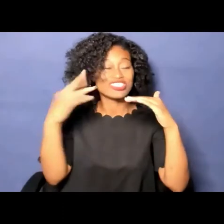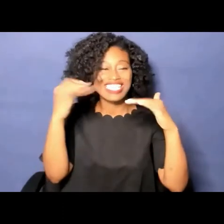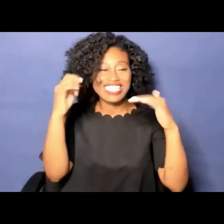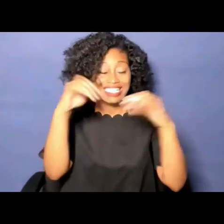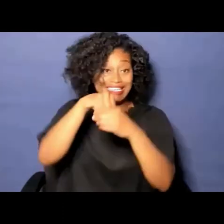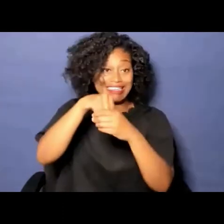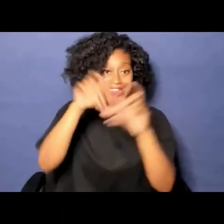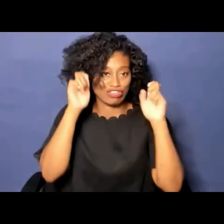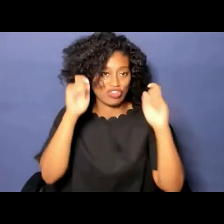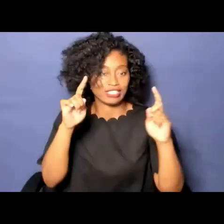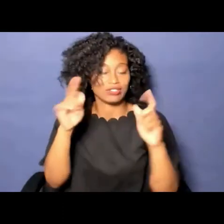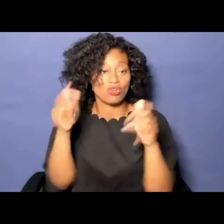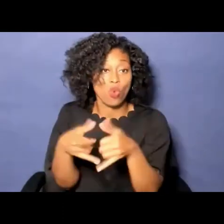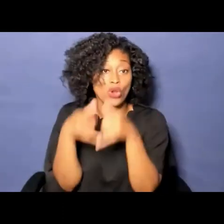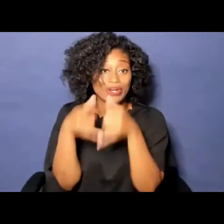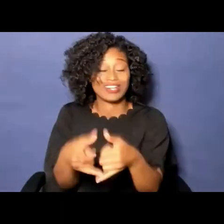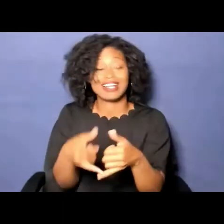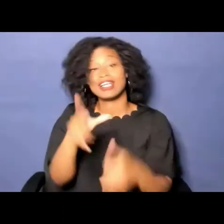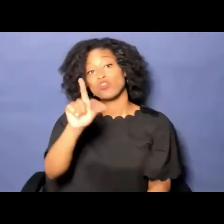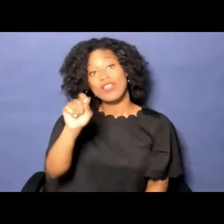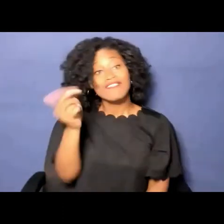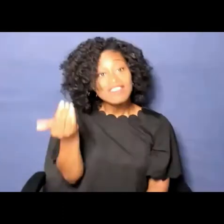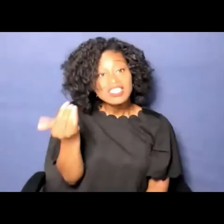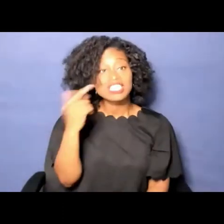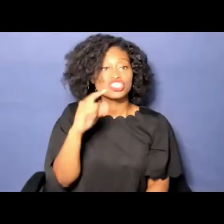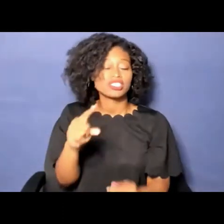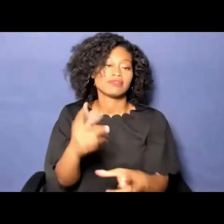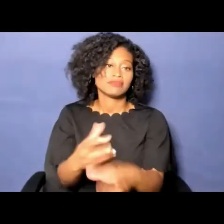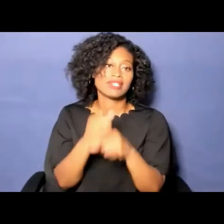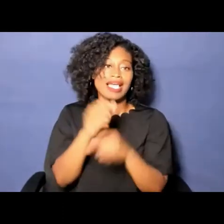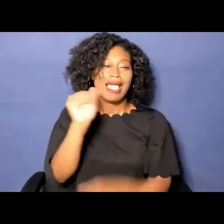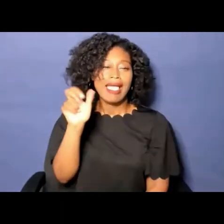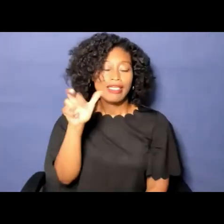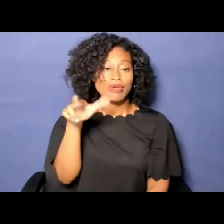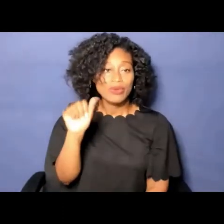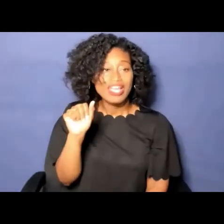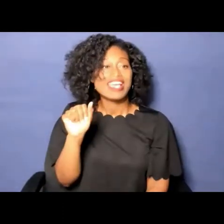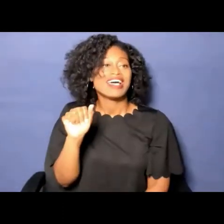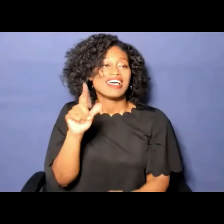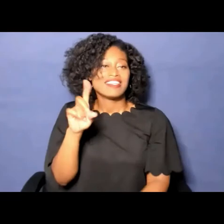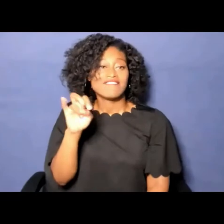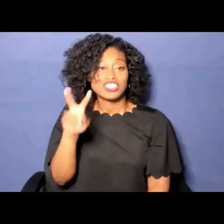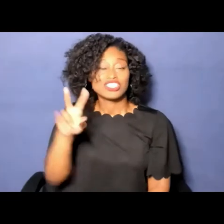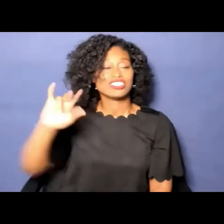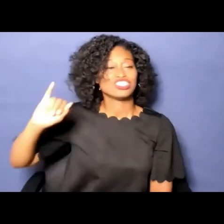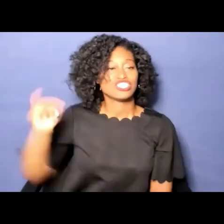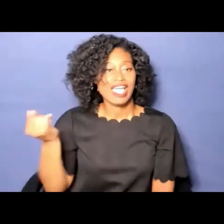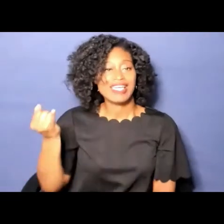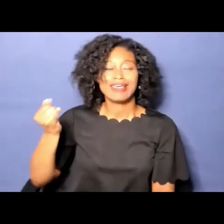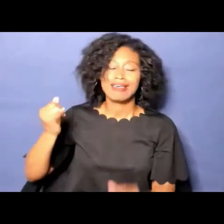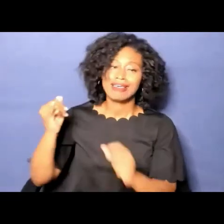in 2015 she received the AERA division J exemplary research achievement award.